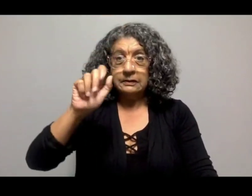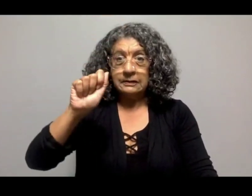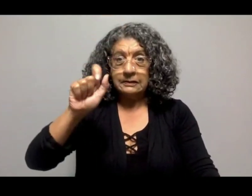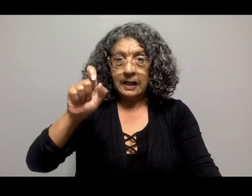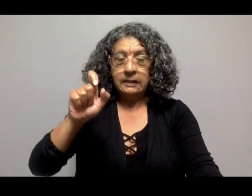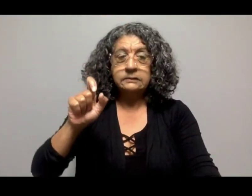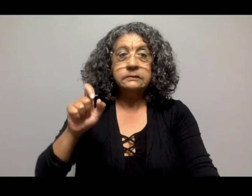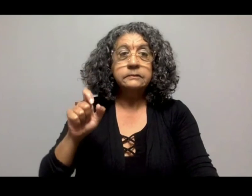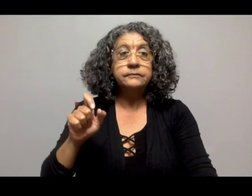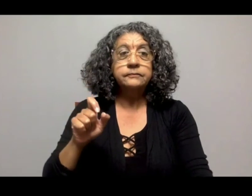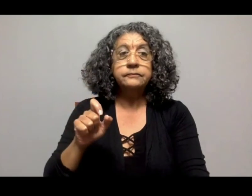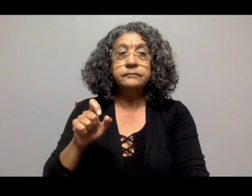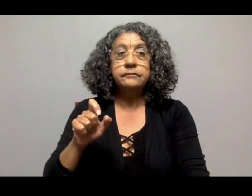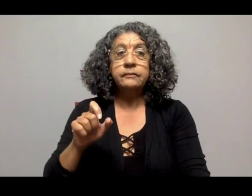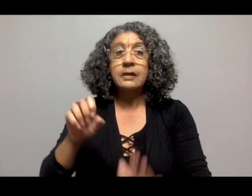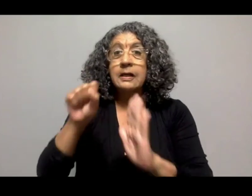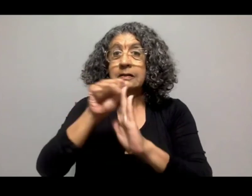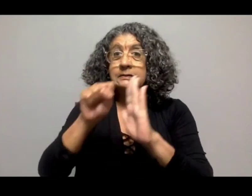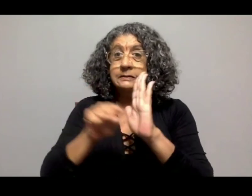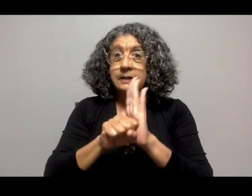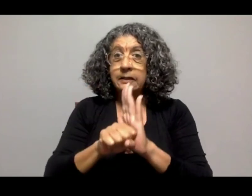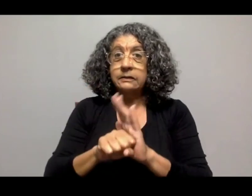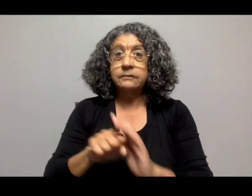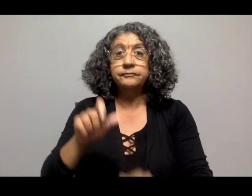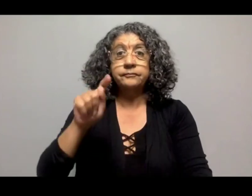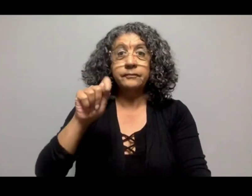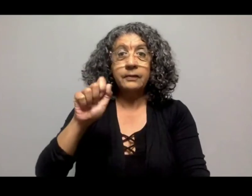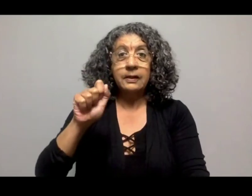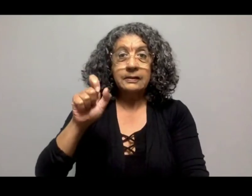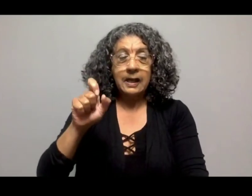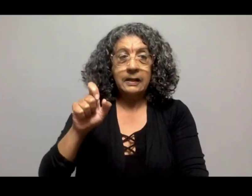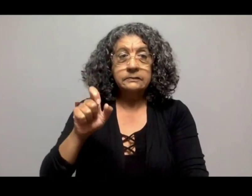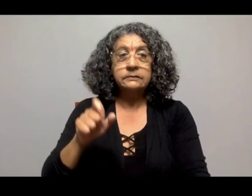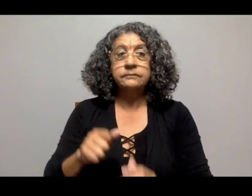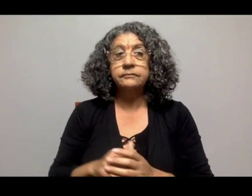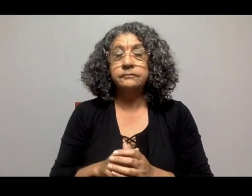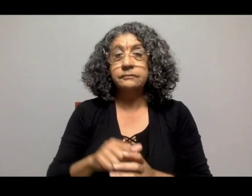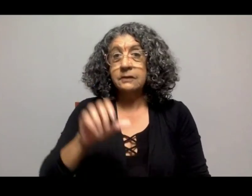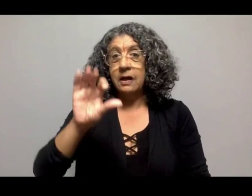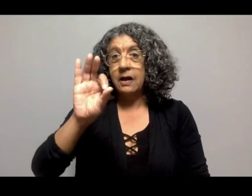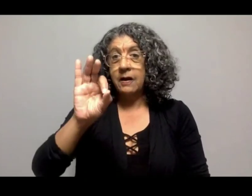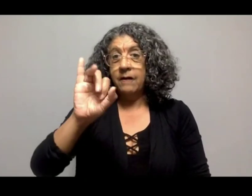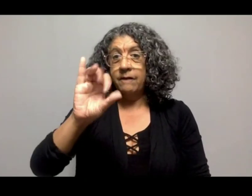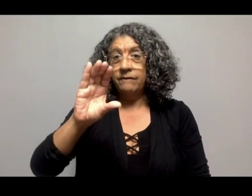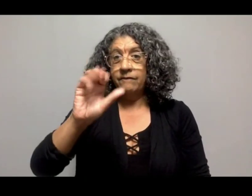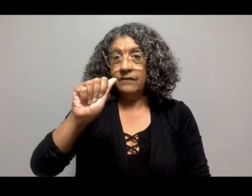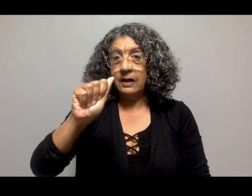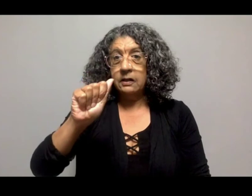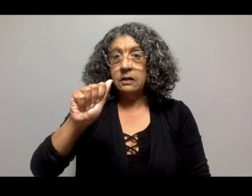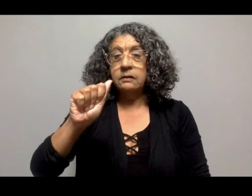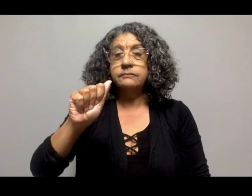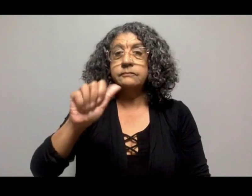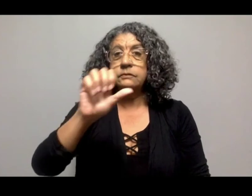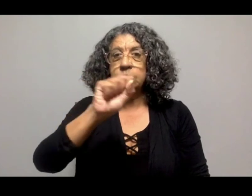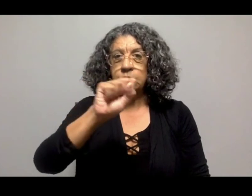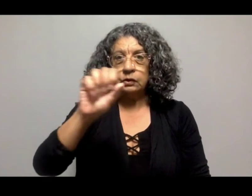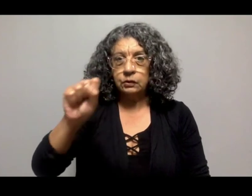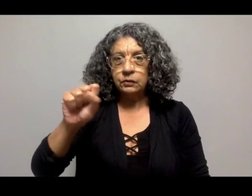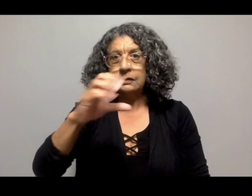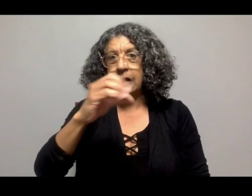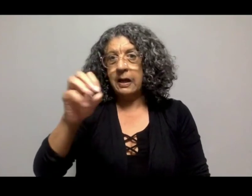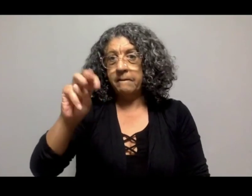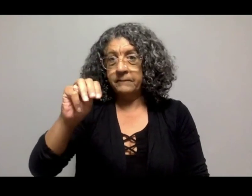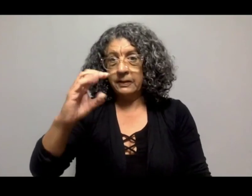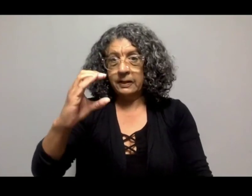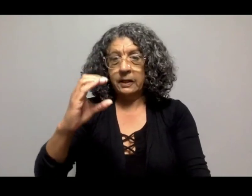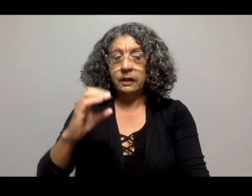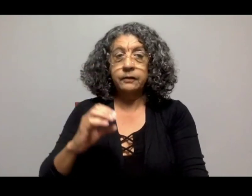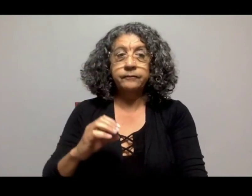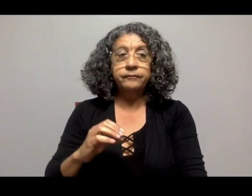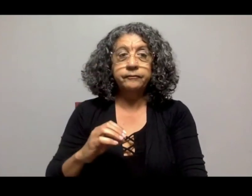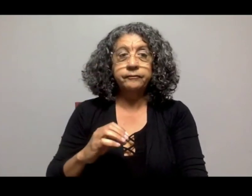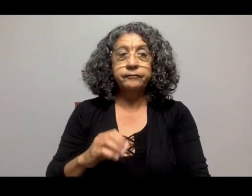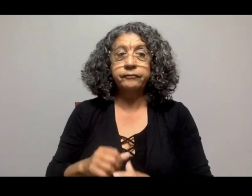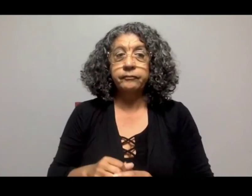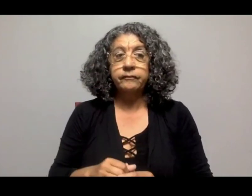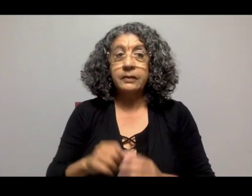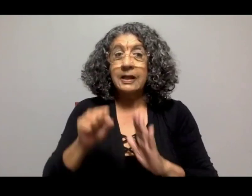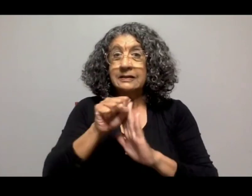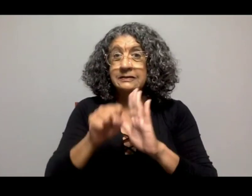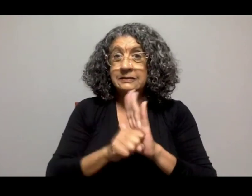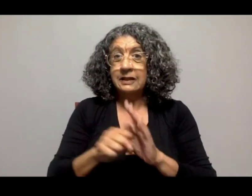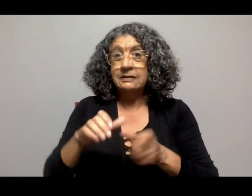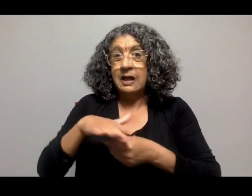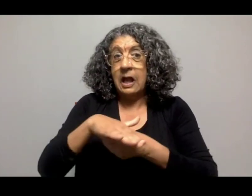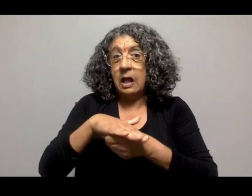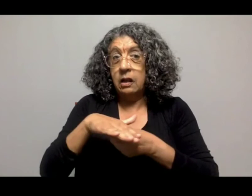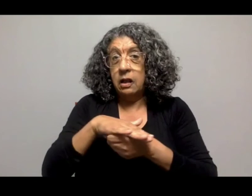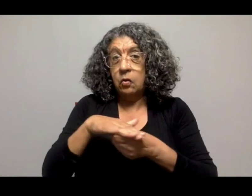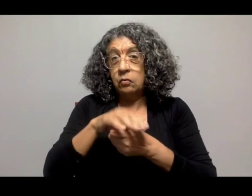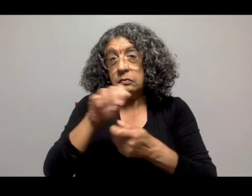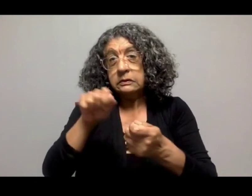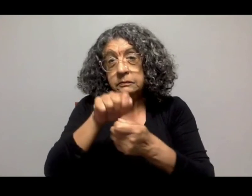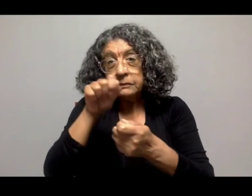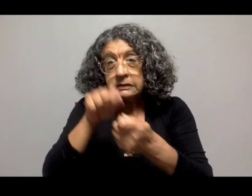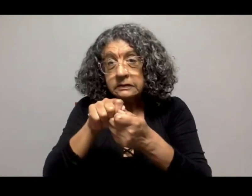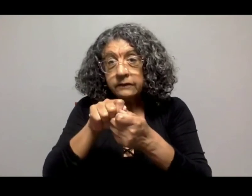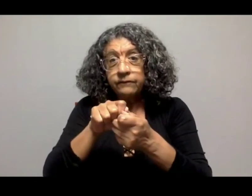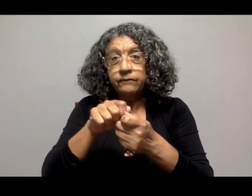state income tax, FICA tax which is social security and medicare taxes, state and local specific taxes.